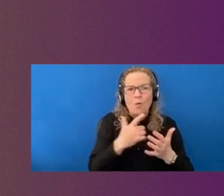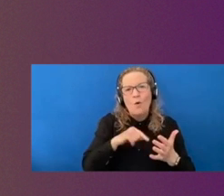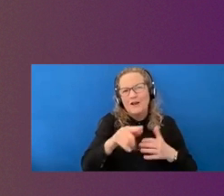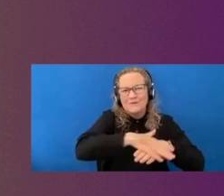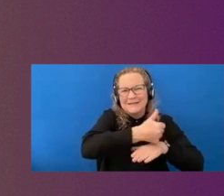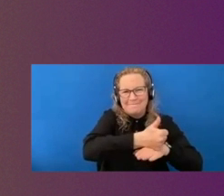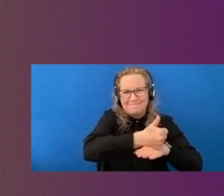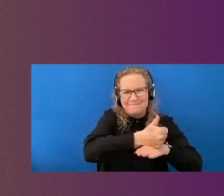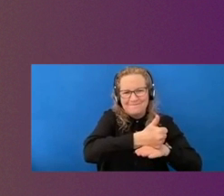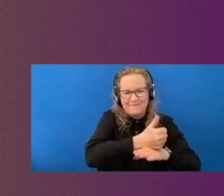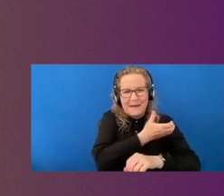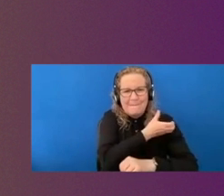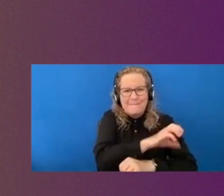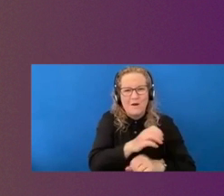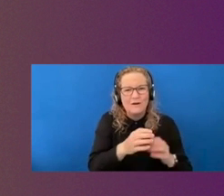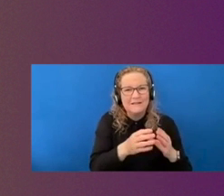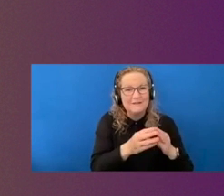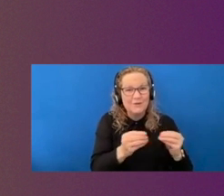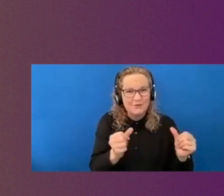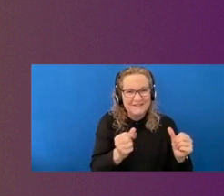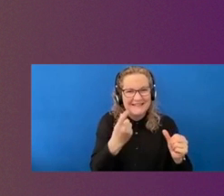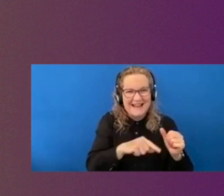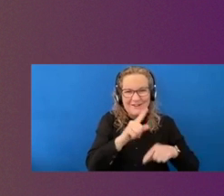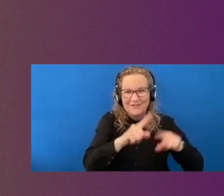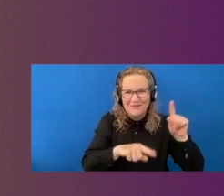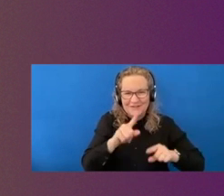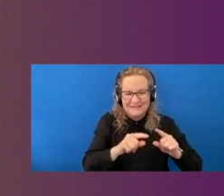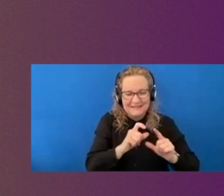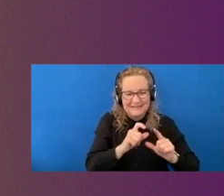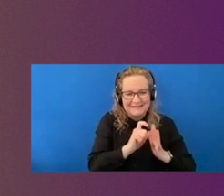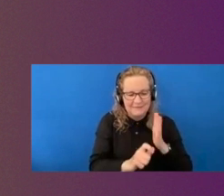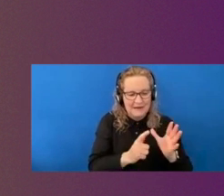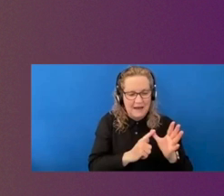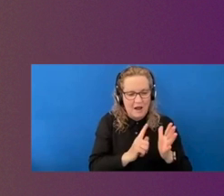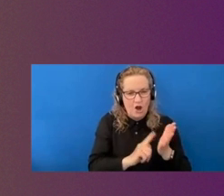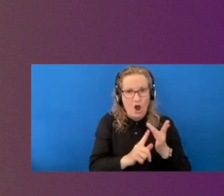empowering solutions and the diversity and disability alliance can you just quickly explain